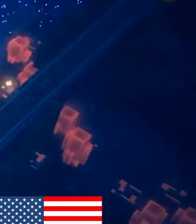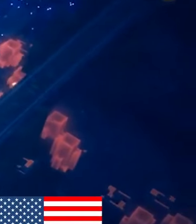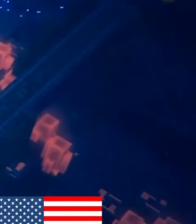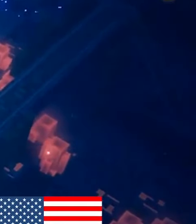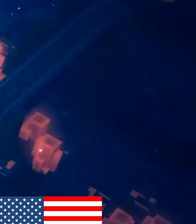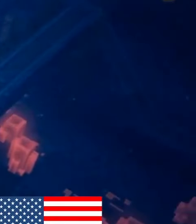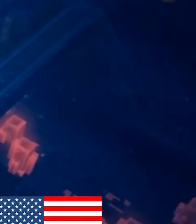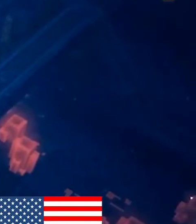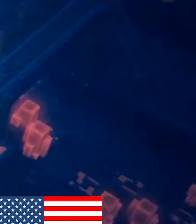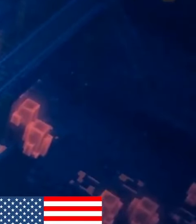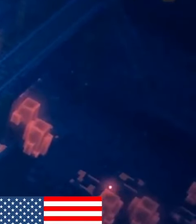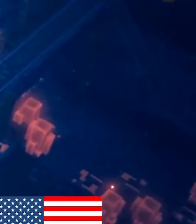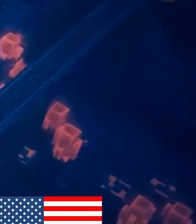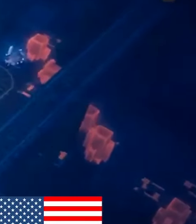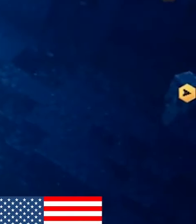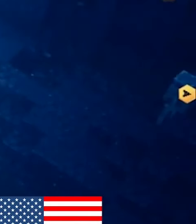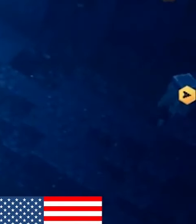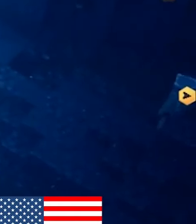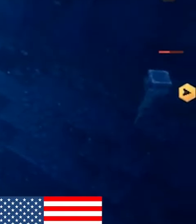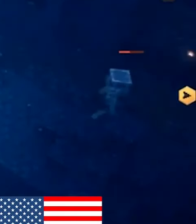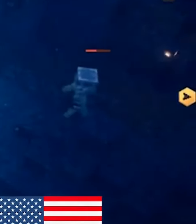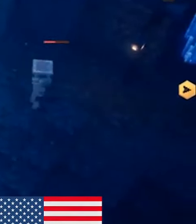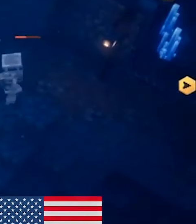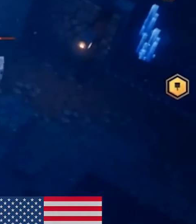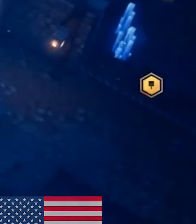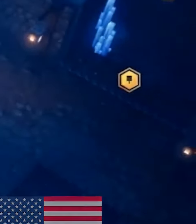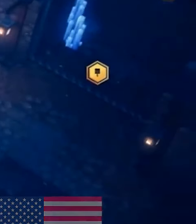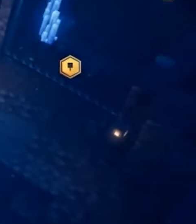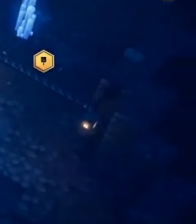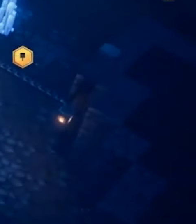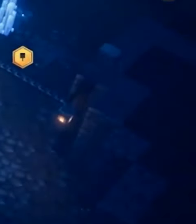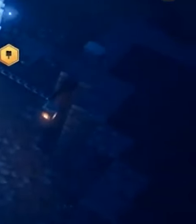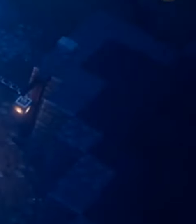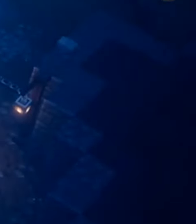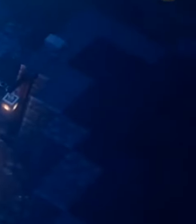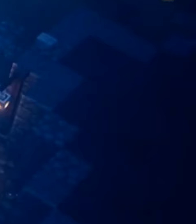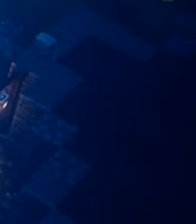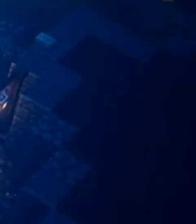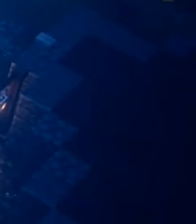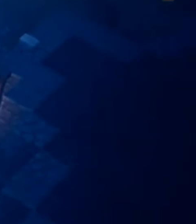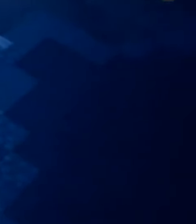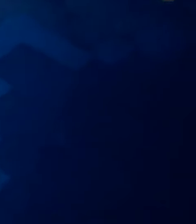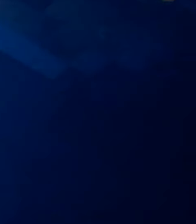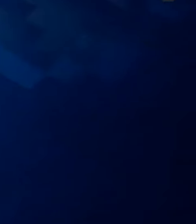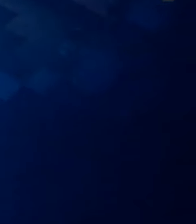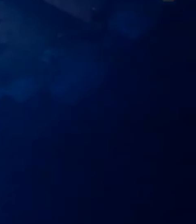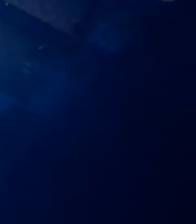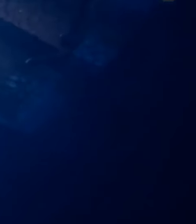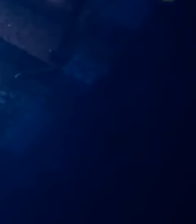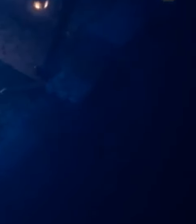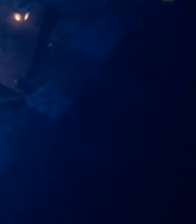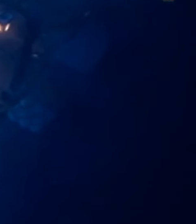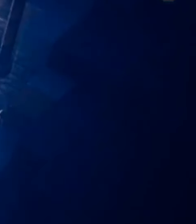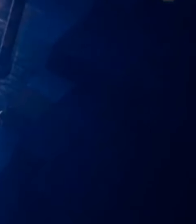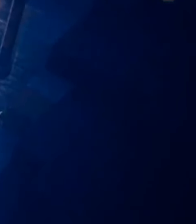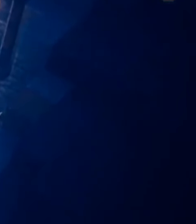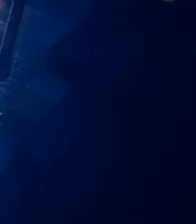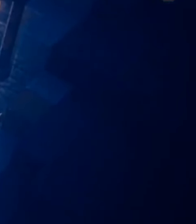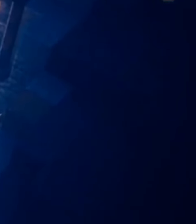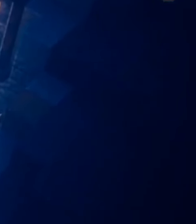OH NO!